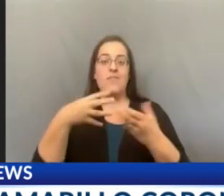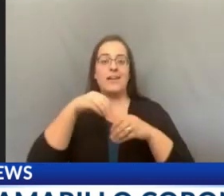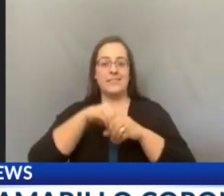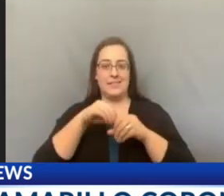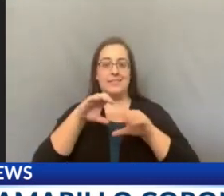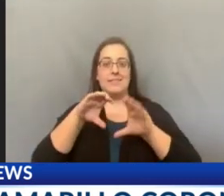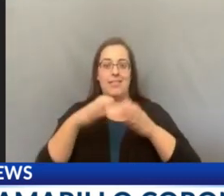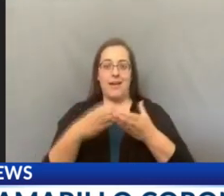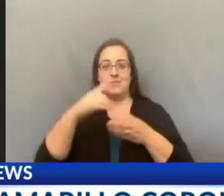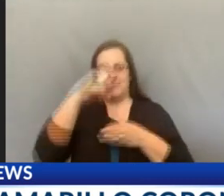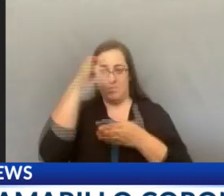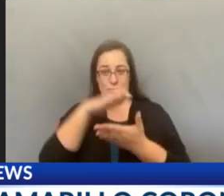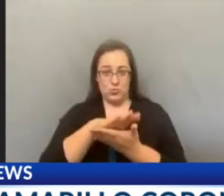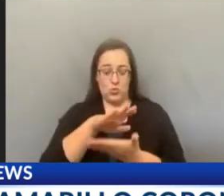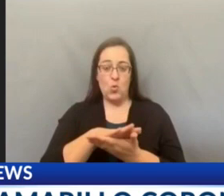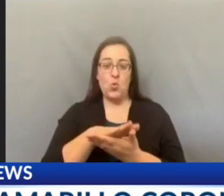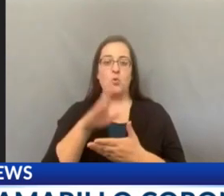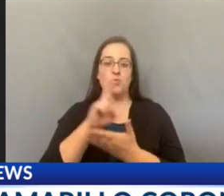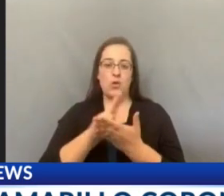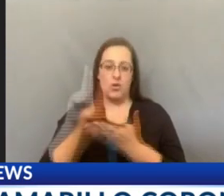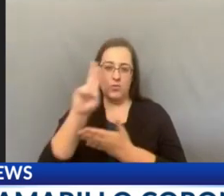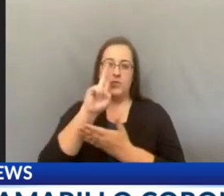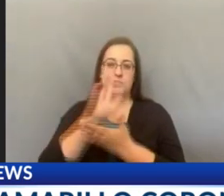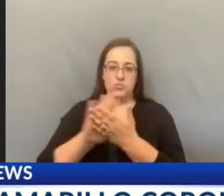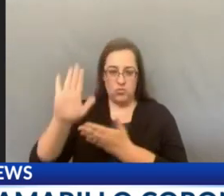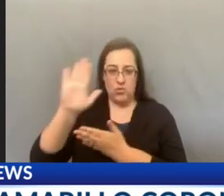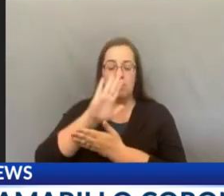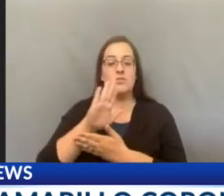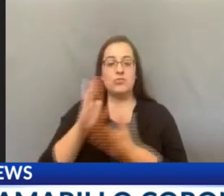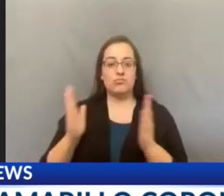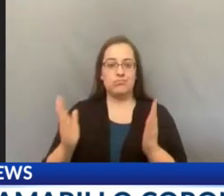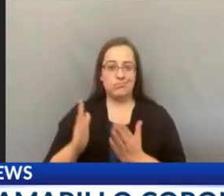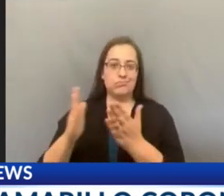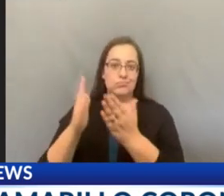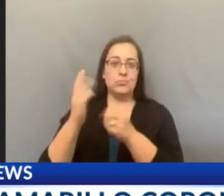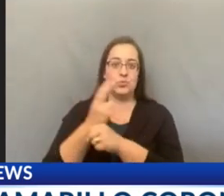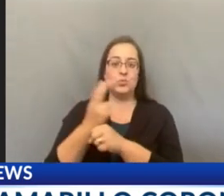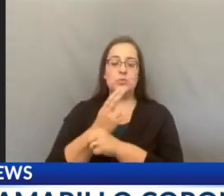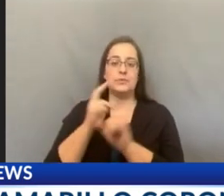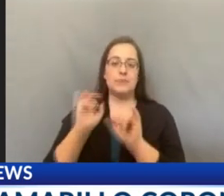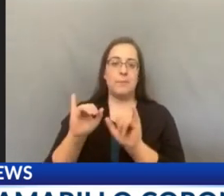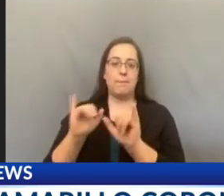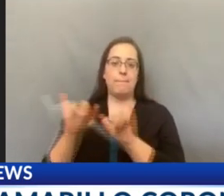ARCADES PEOPLE SHALL NOT VISIT NURSING HOMES BEGINNING JUNE 1, PUBLIC SCHOOLS CAN HAVE IN PERSON CLASSES FOR SUMMER SCHOOL